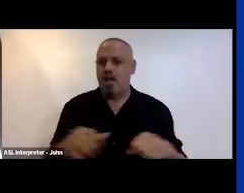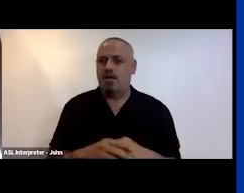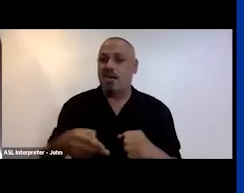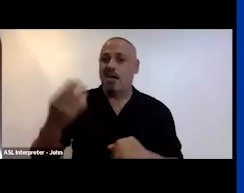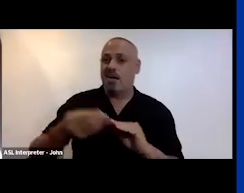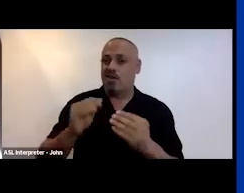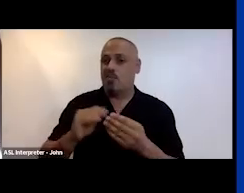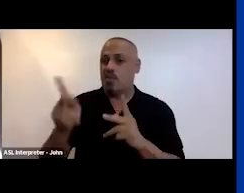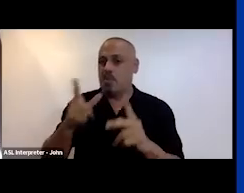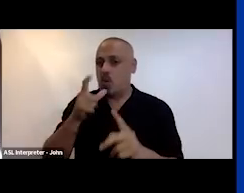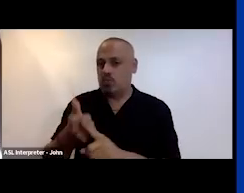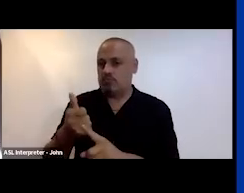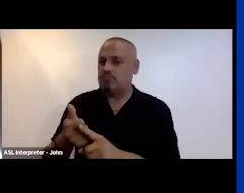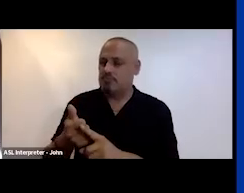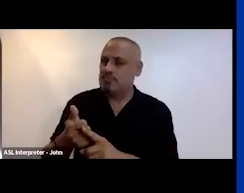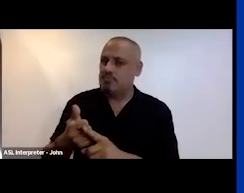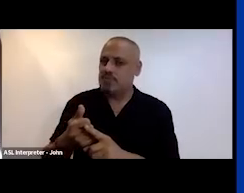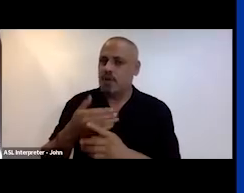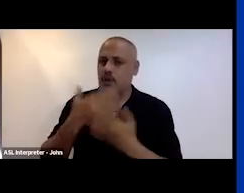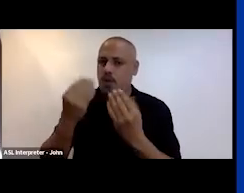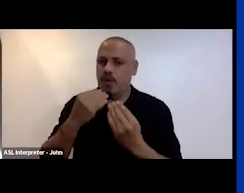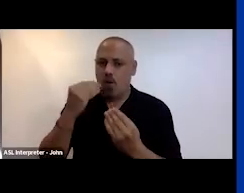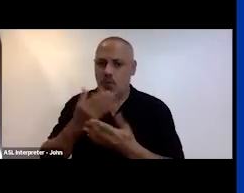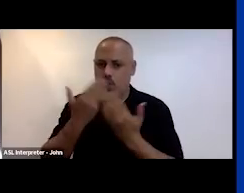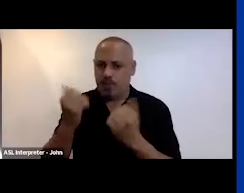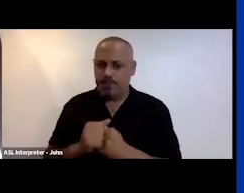among folks who are unhoused. So next slide, please.